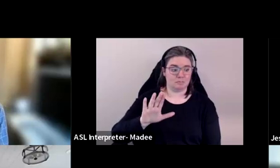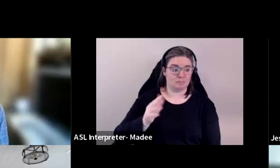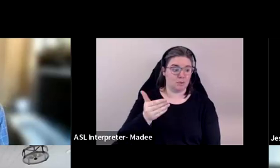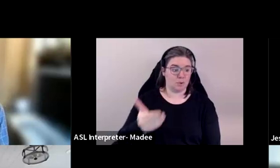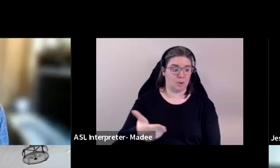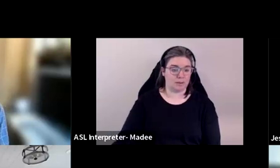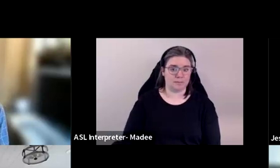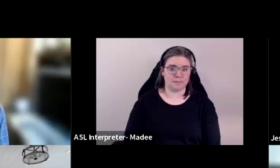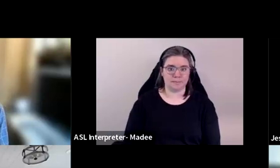Yes. Hi,